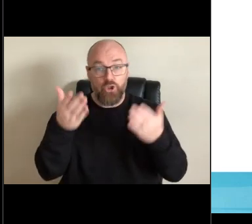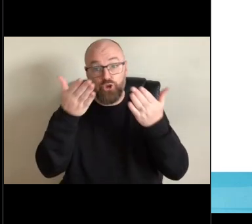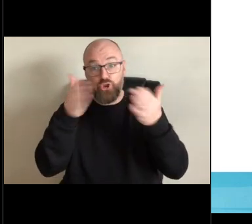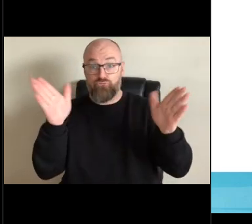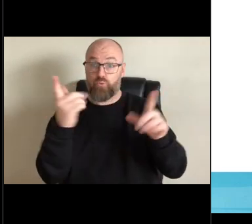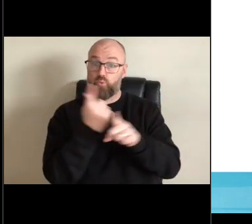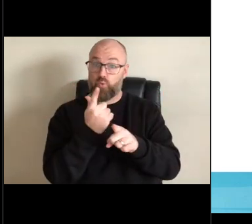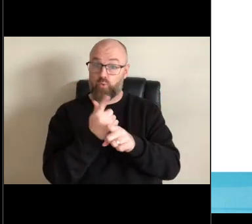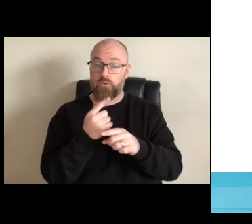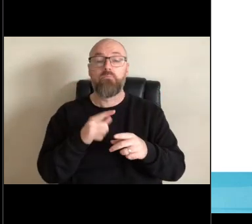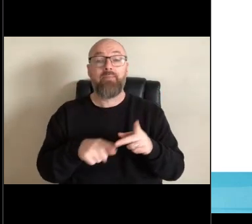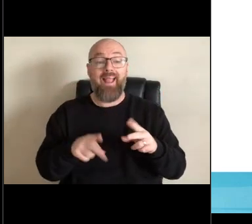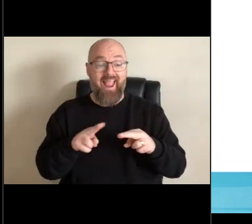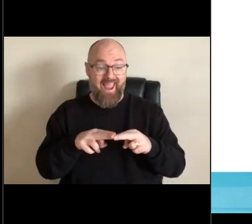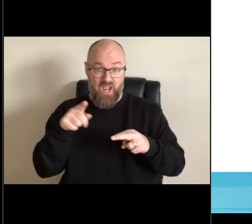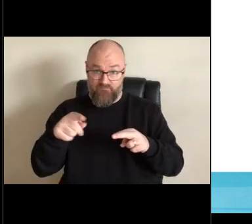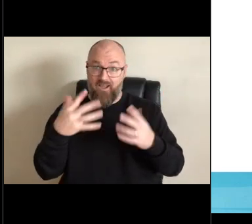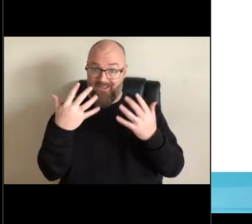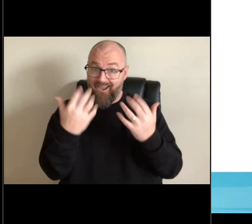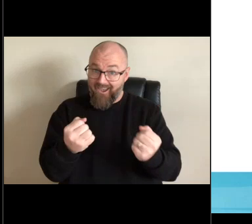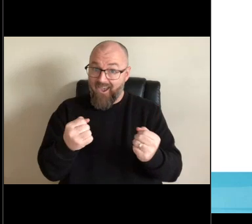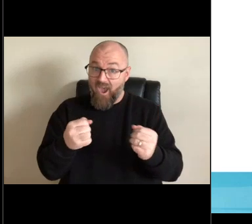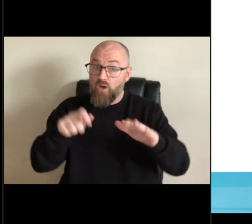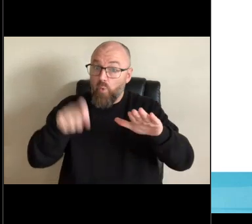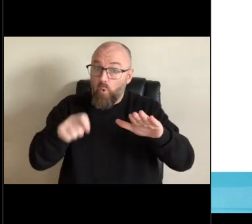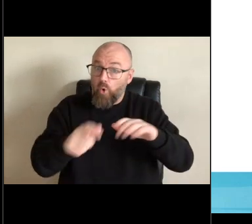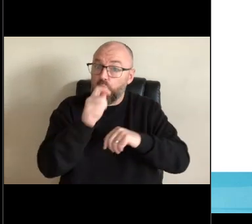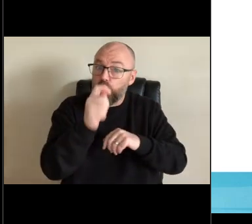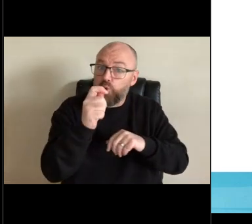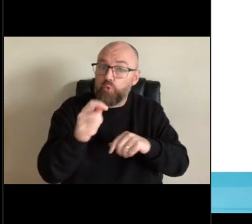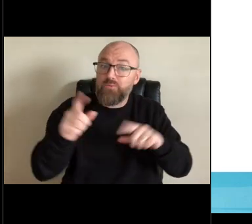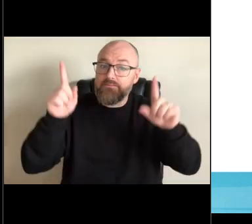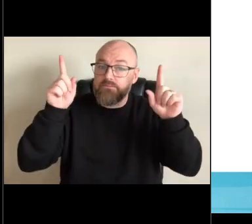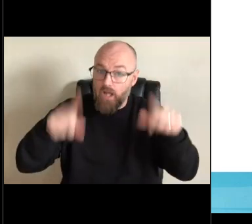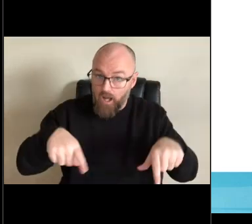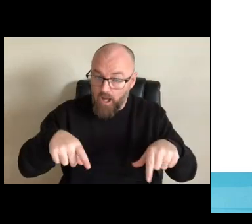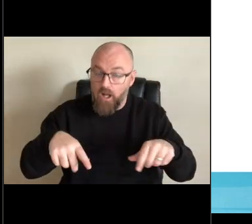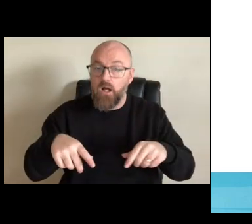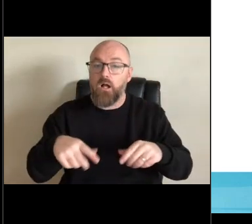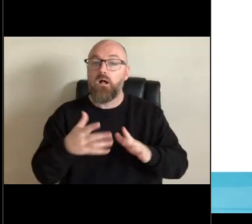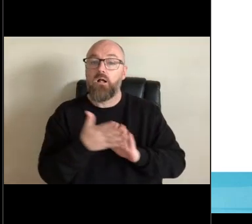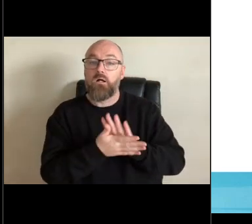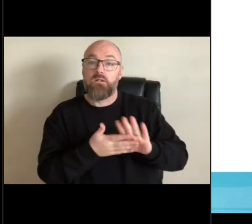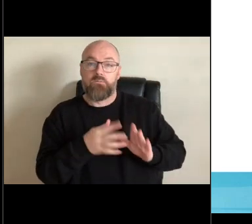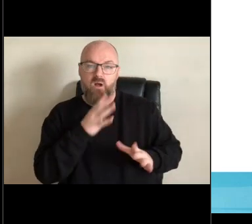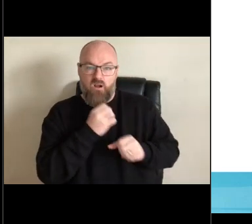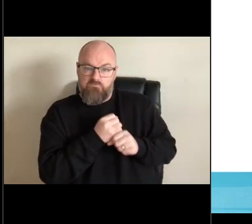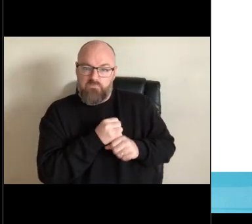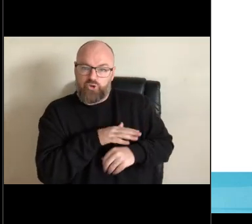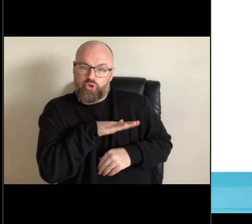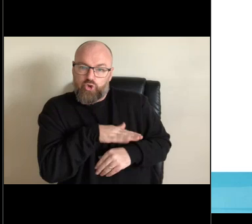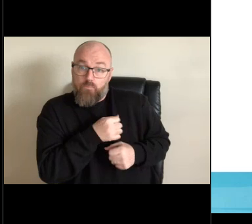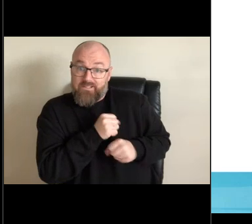family law proceedings on for or just about to start um Child Protection can become a party to